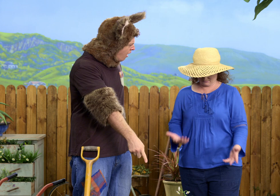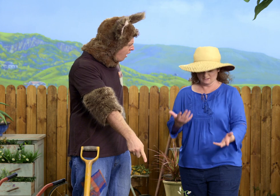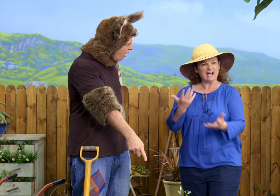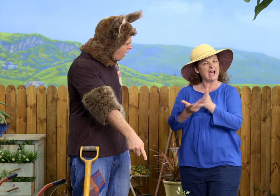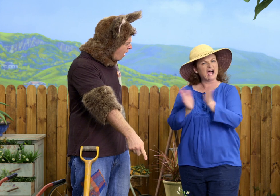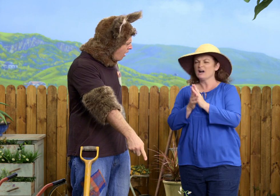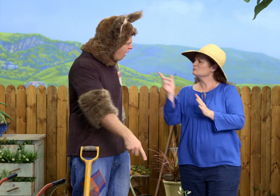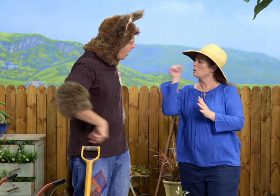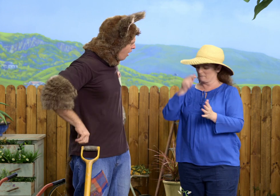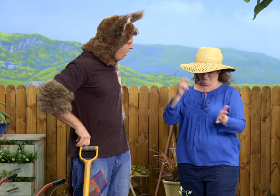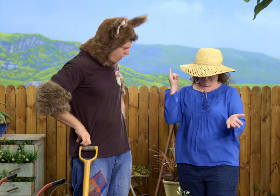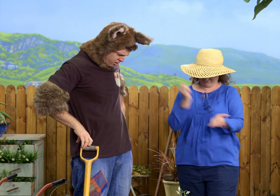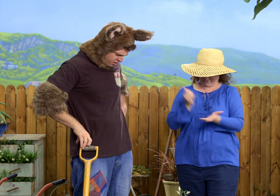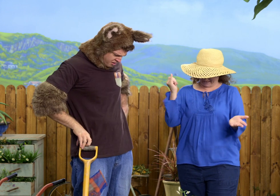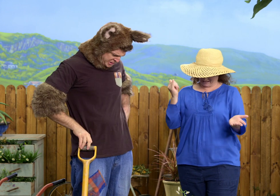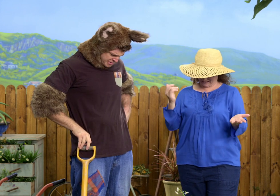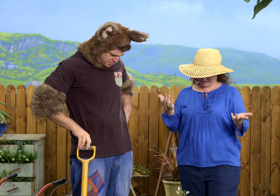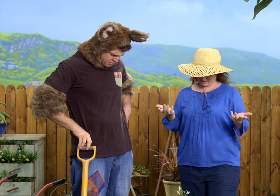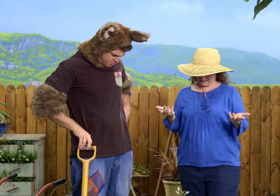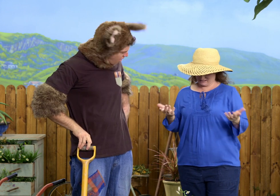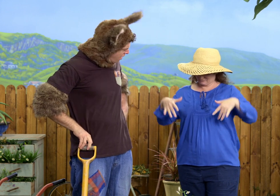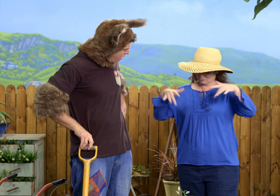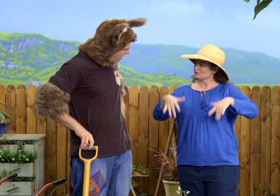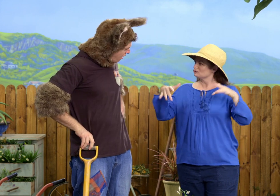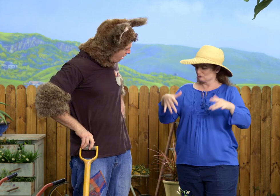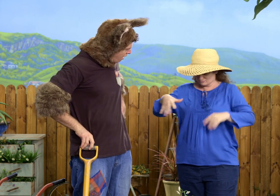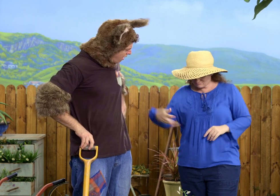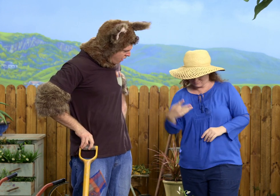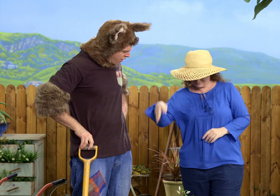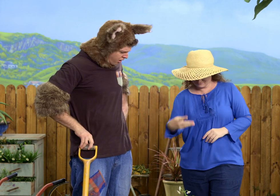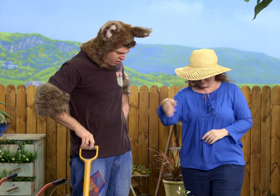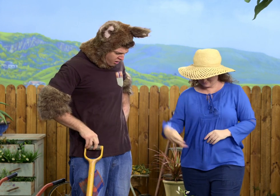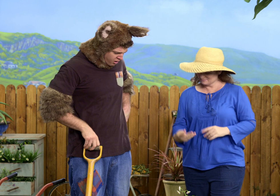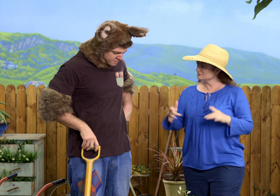How do you know they haven't grown, Possum? We haven't dug them up yet.